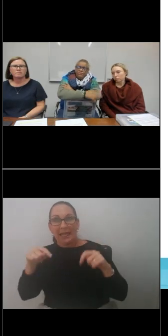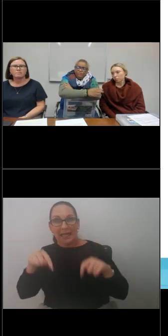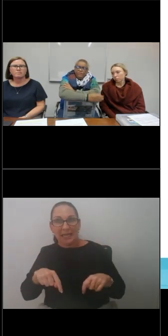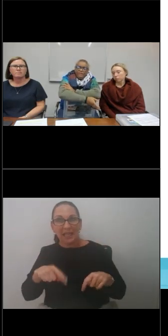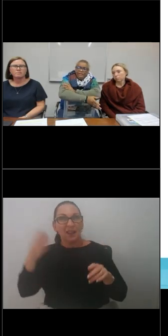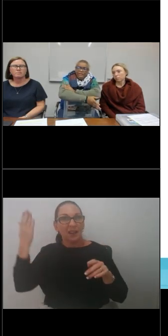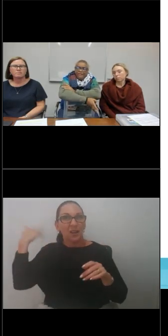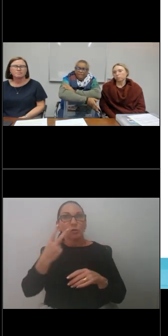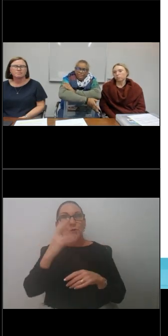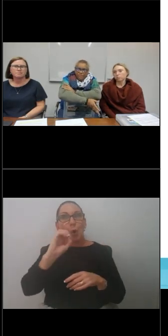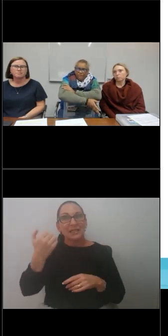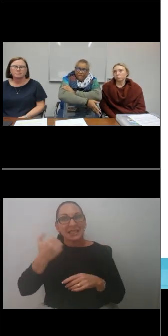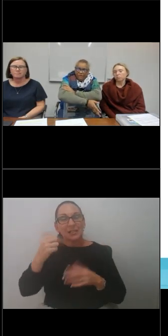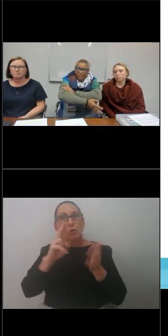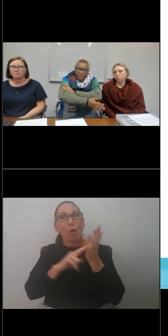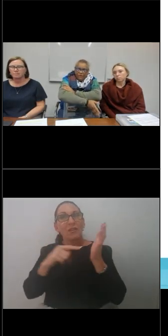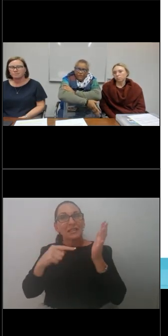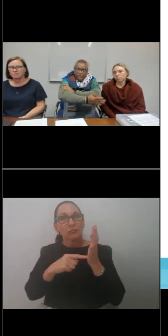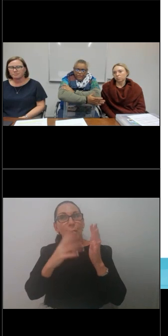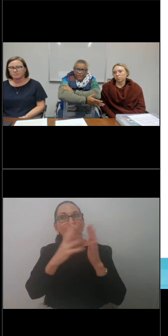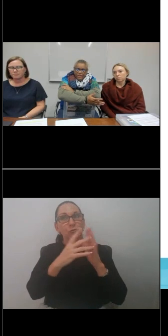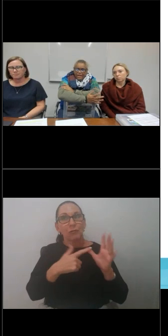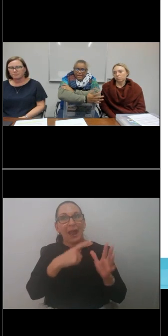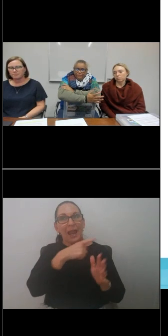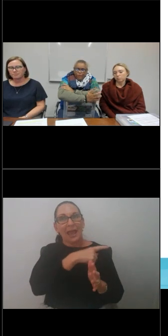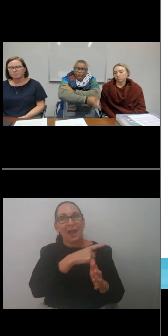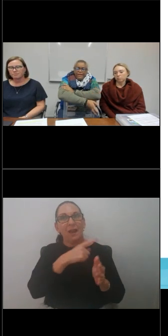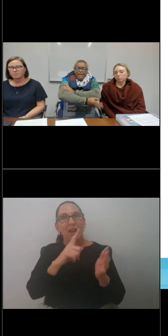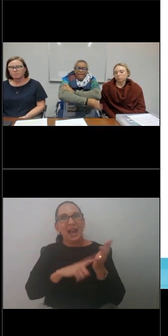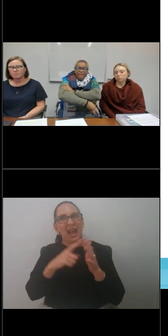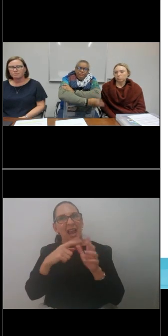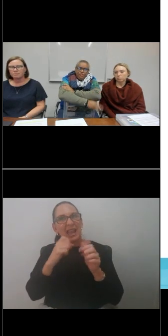Australia Legal Aid Commissions were actually trying to um work out how they can reduce the